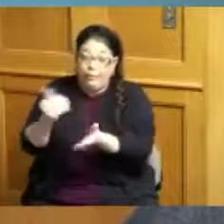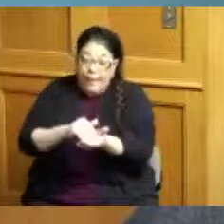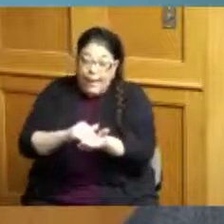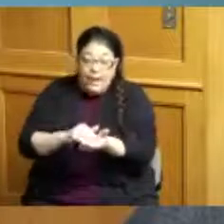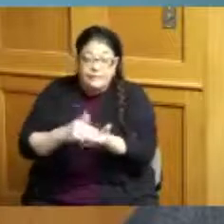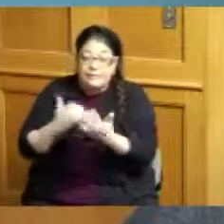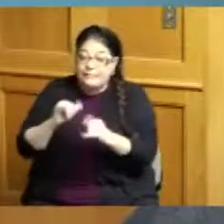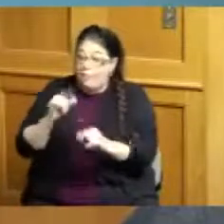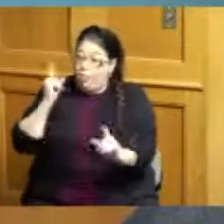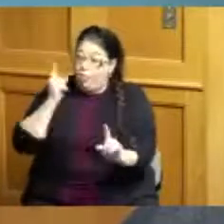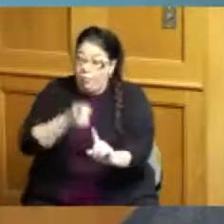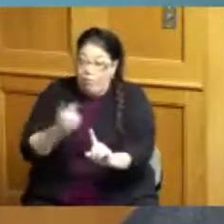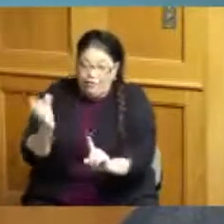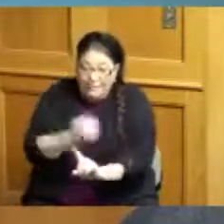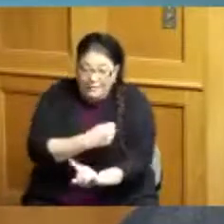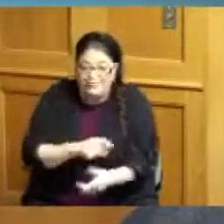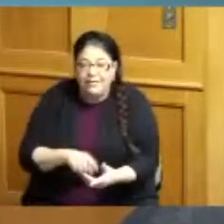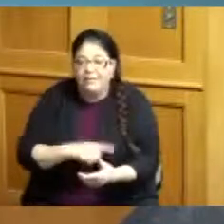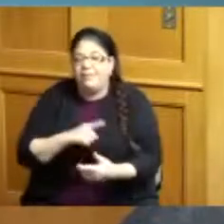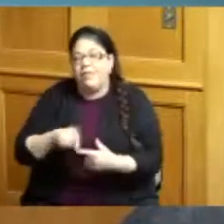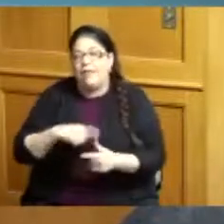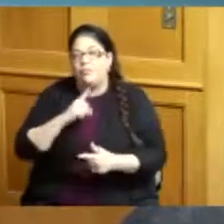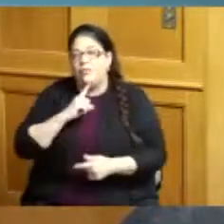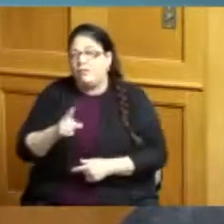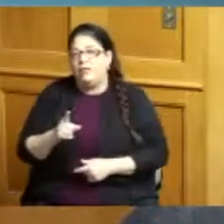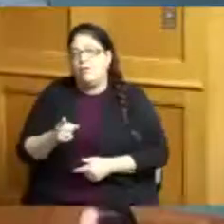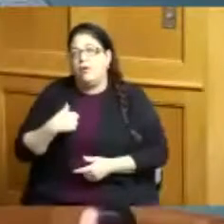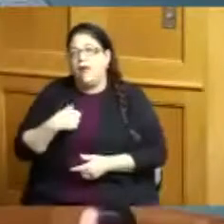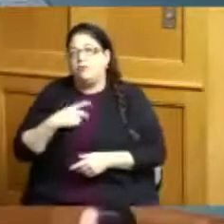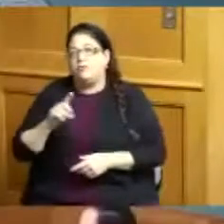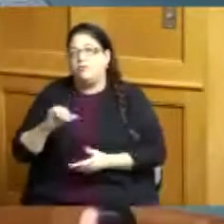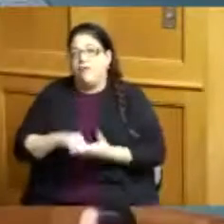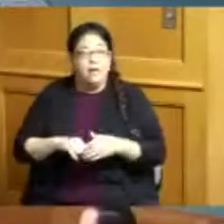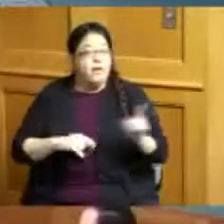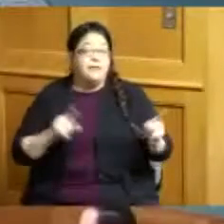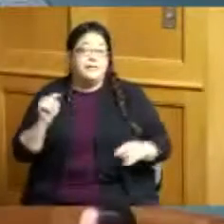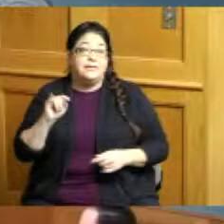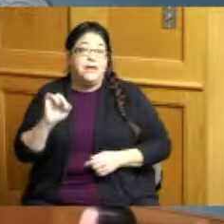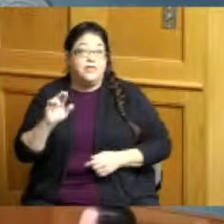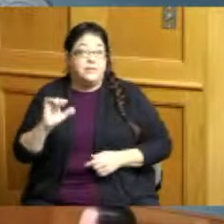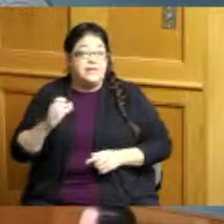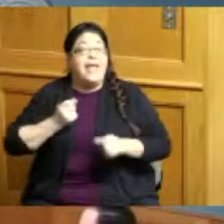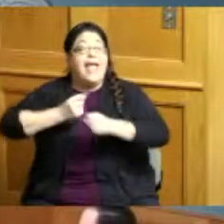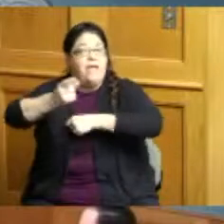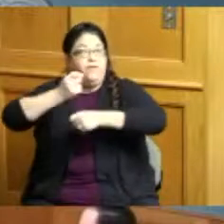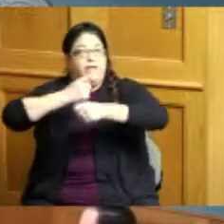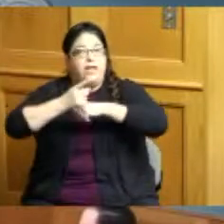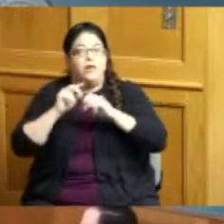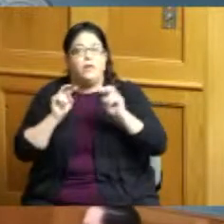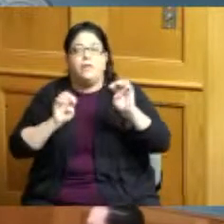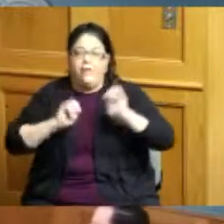yeah and the TIRC does this evaluation every year and so I too want to thank them for their work it